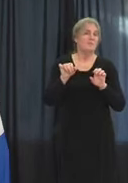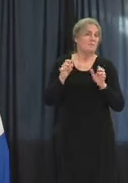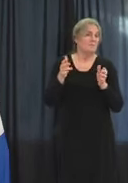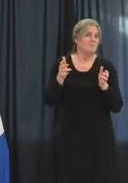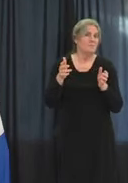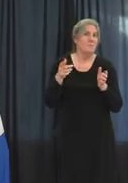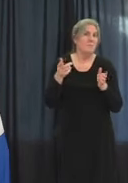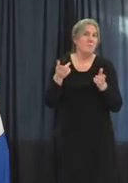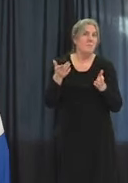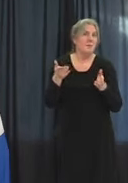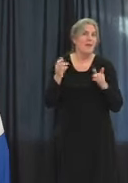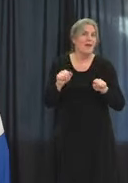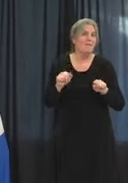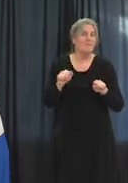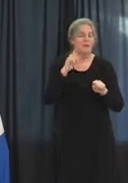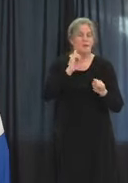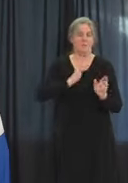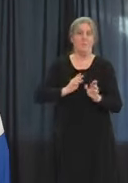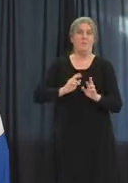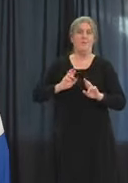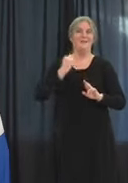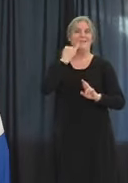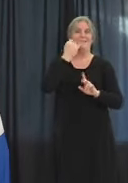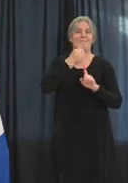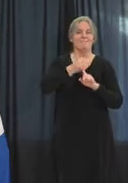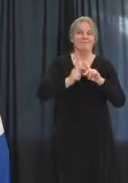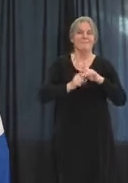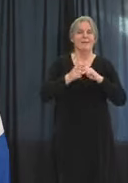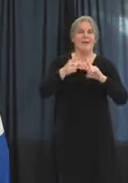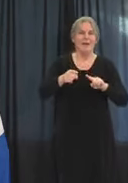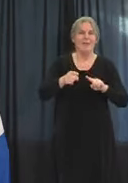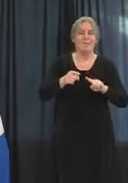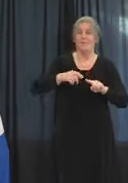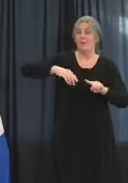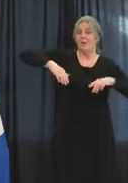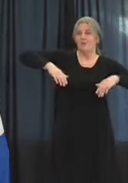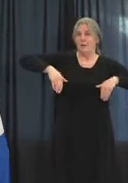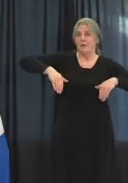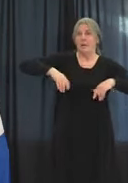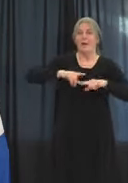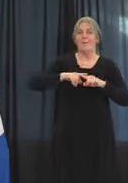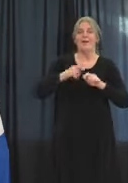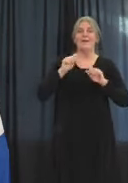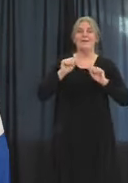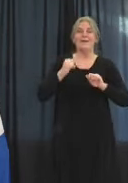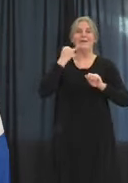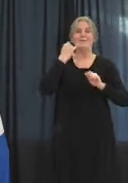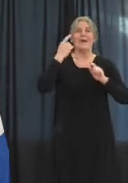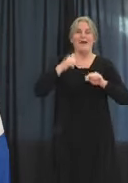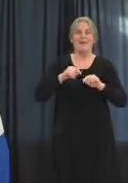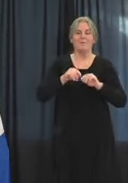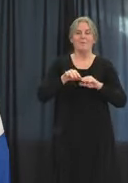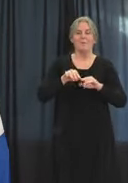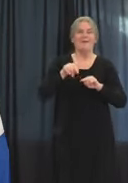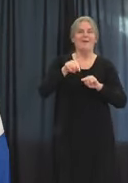spread is something that we have to be prepared for, even though it is not happening now.